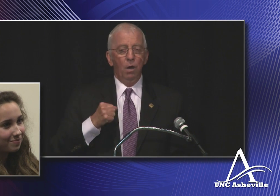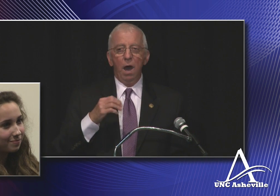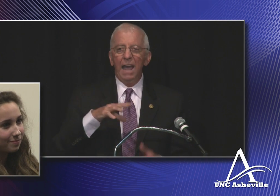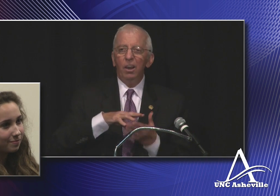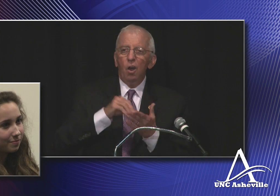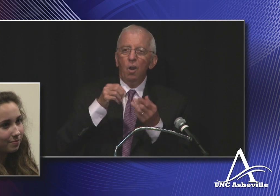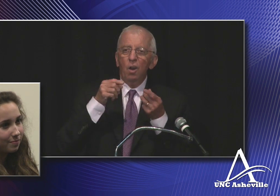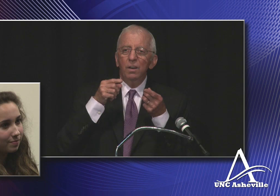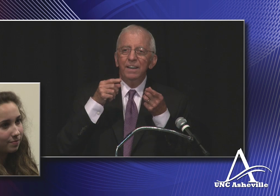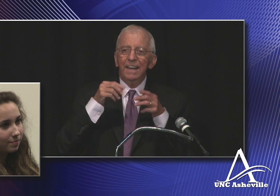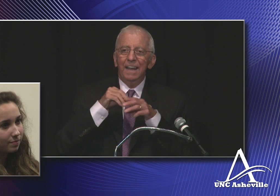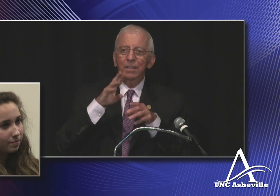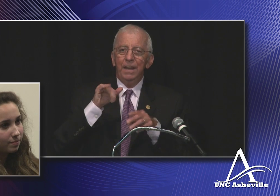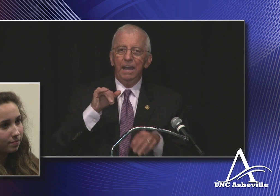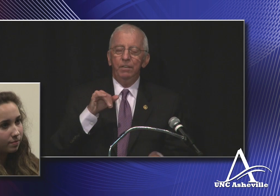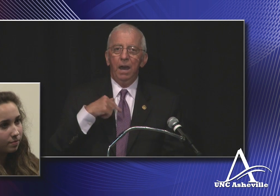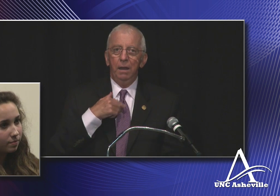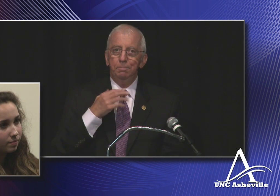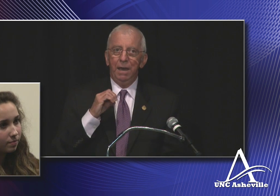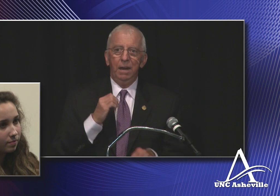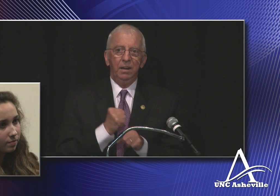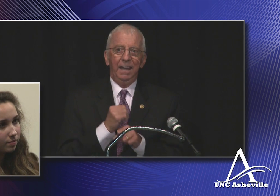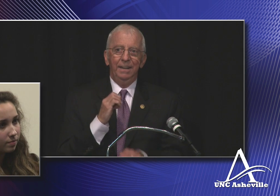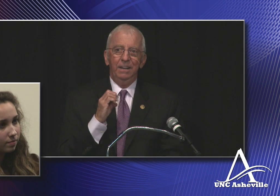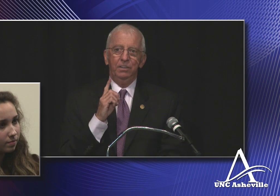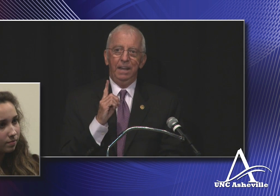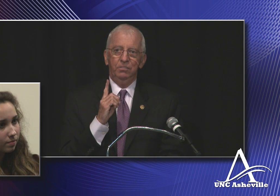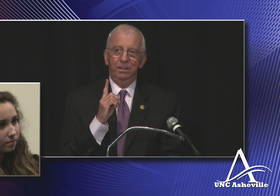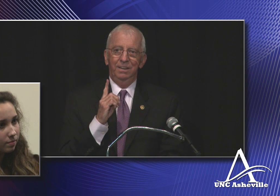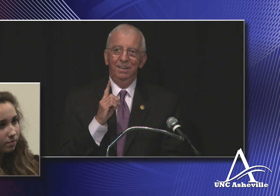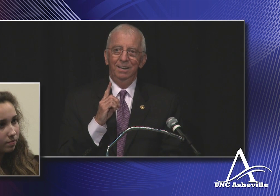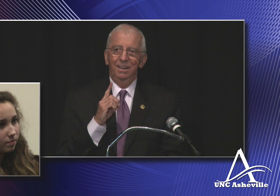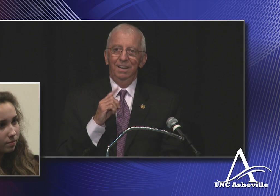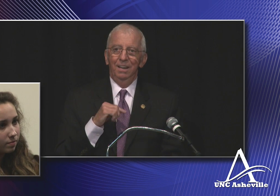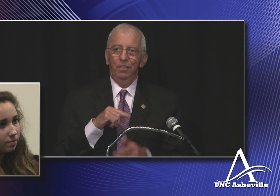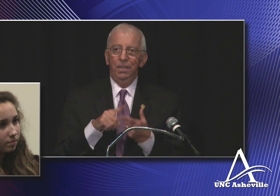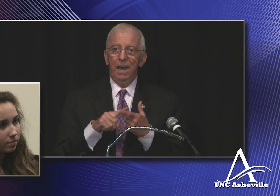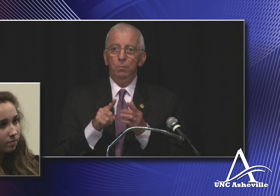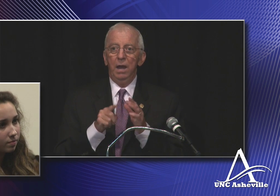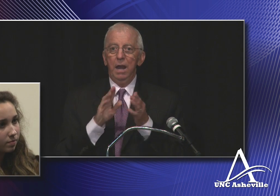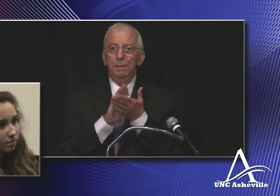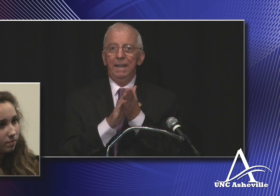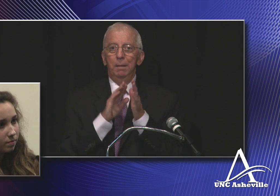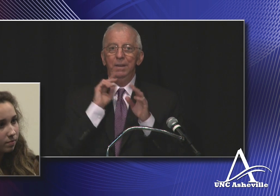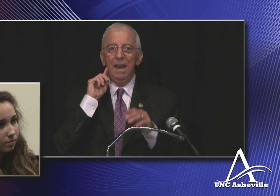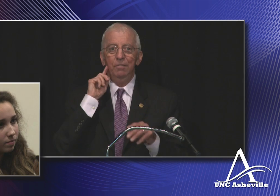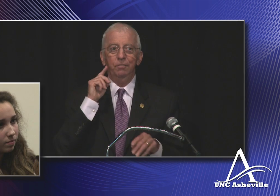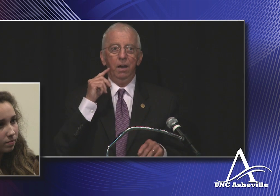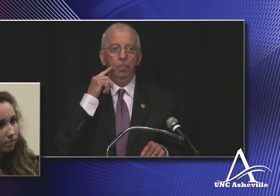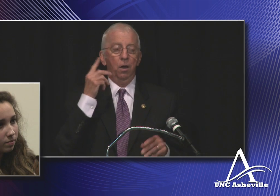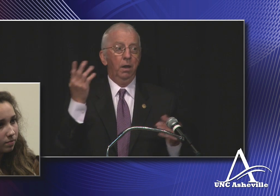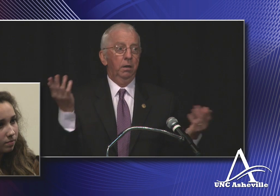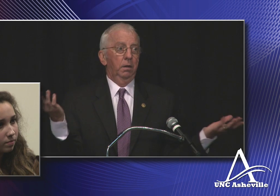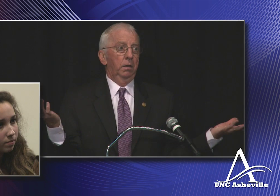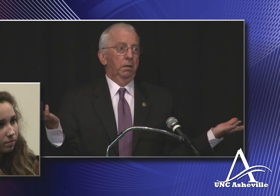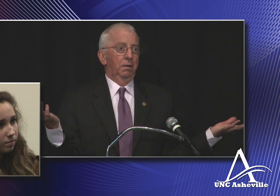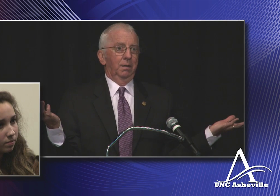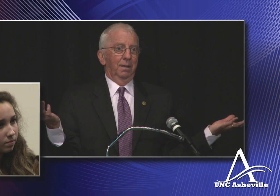So I learned in the Navy, I'd better get an education. Then when I became deaf I thought,